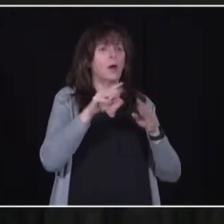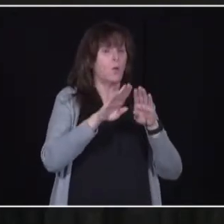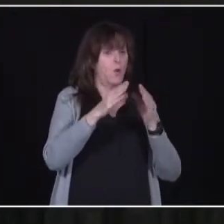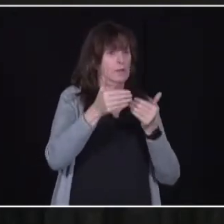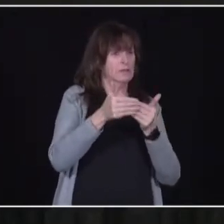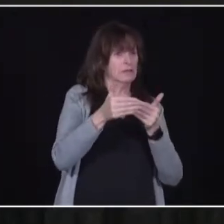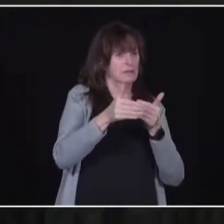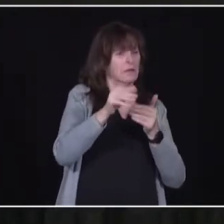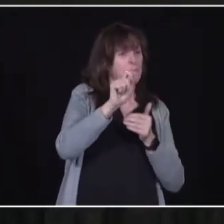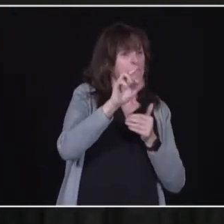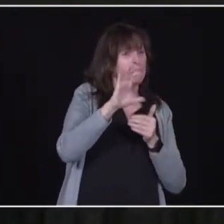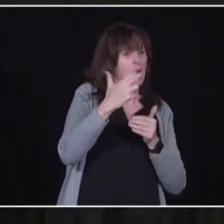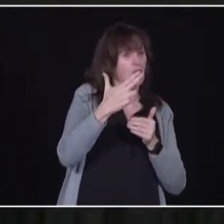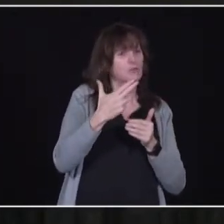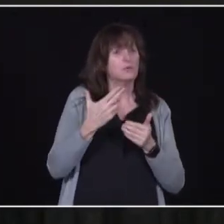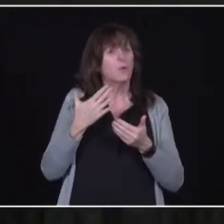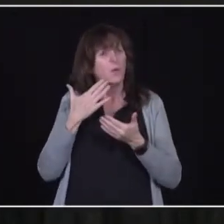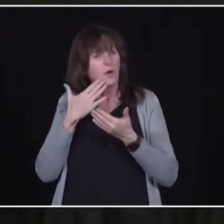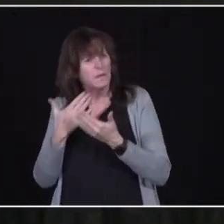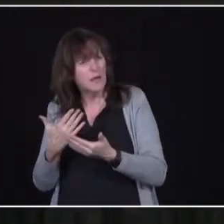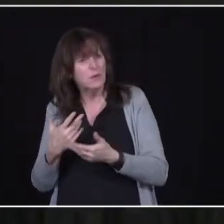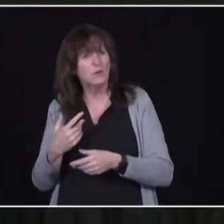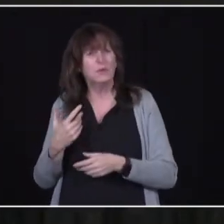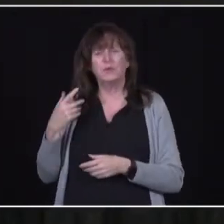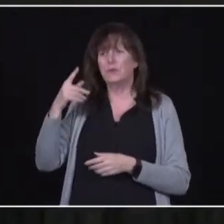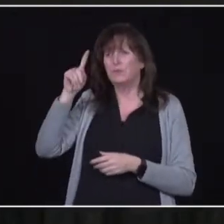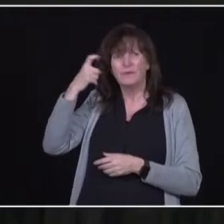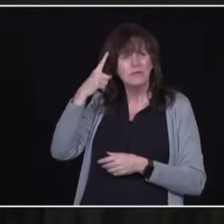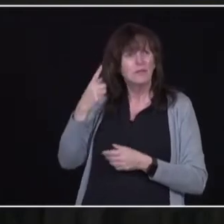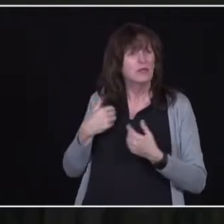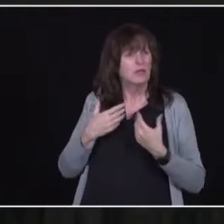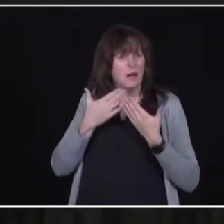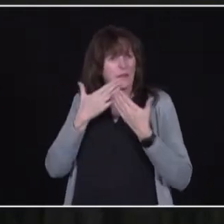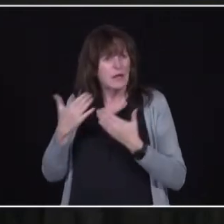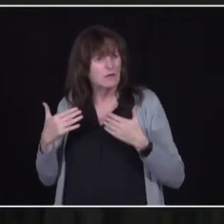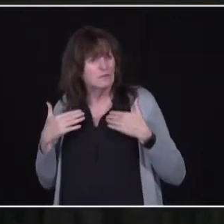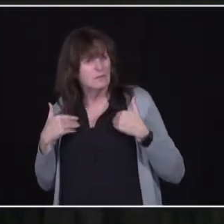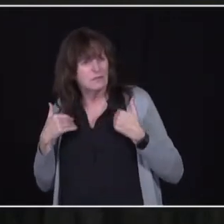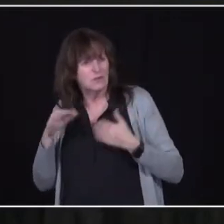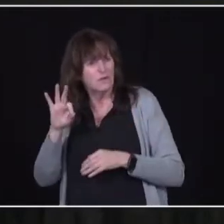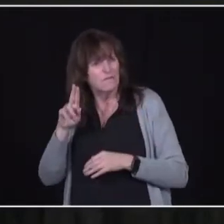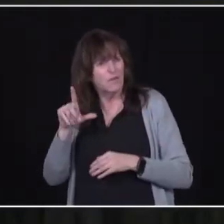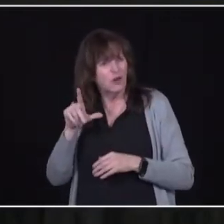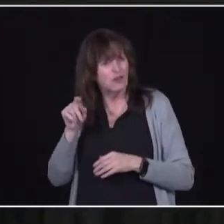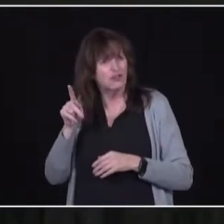I want to thank you and Premier Ford and Minister Fullerton for the excellent work for top